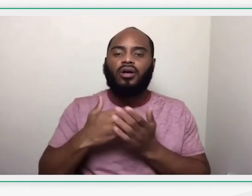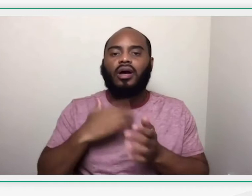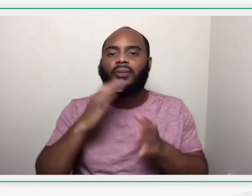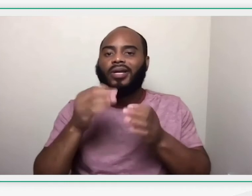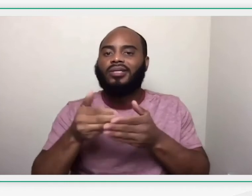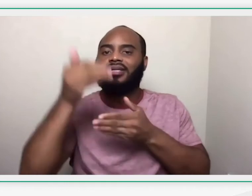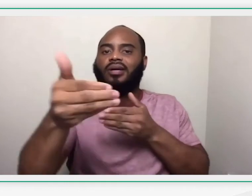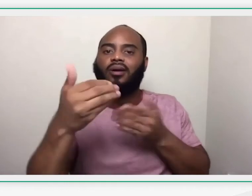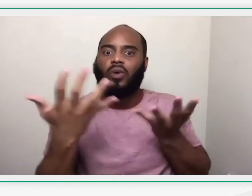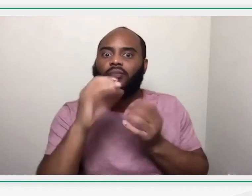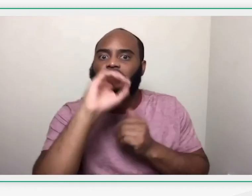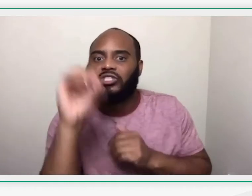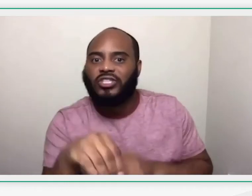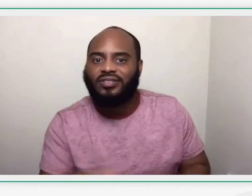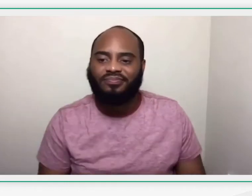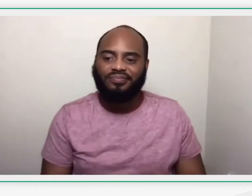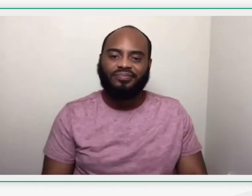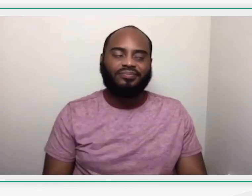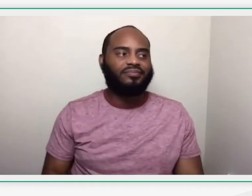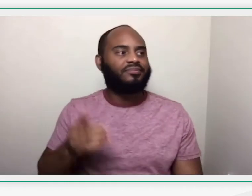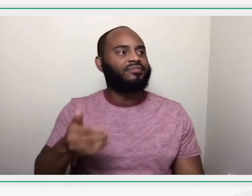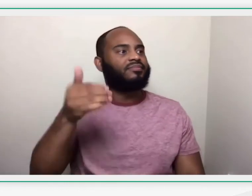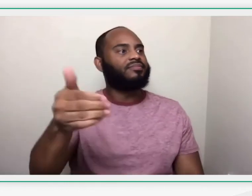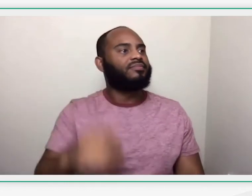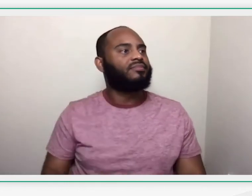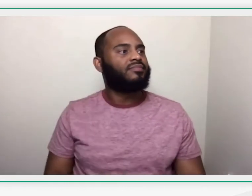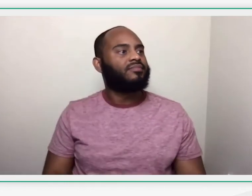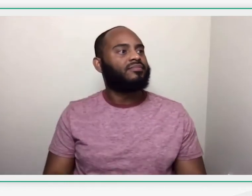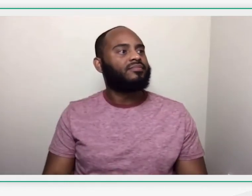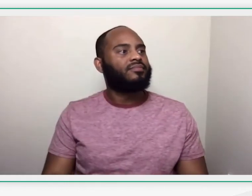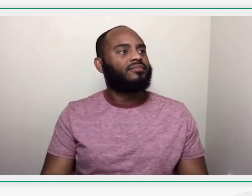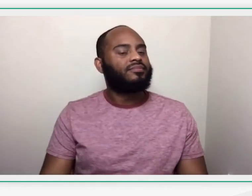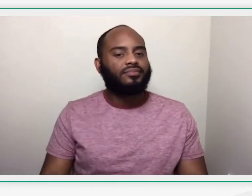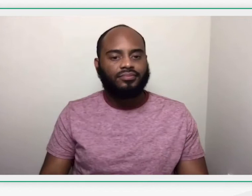So, we'll get into good utilization percentages on the next slide.